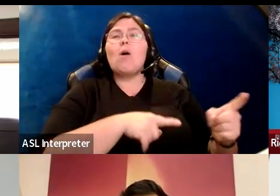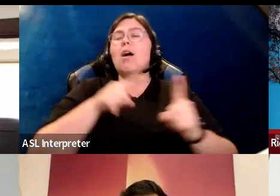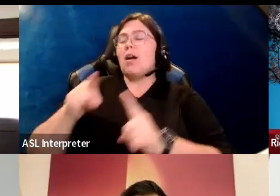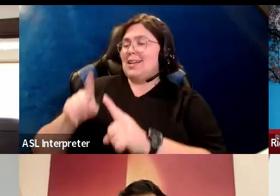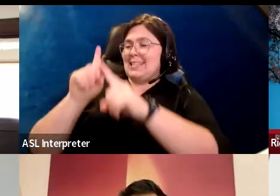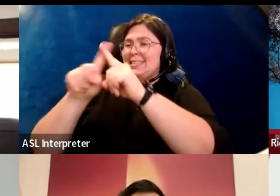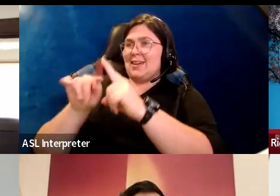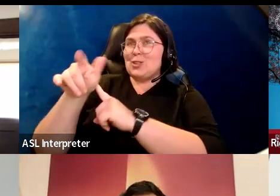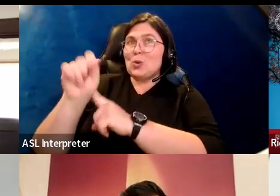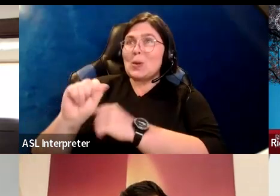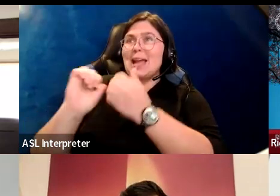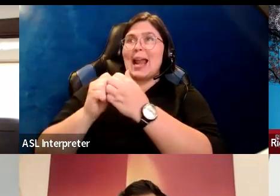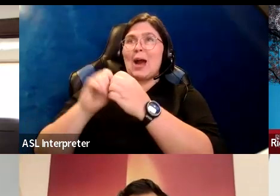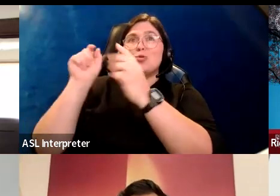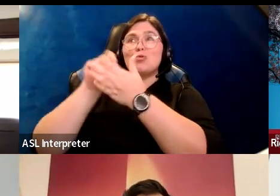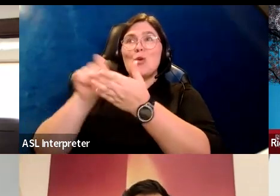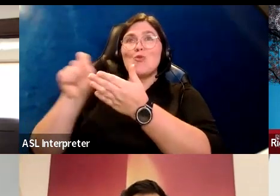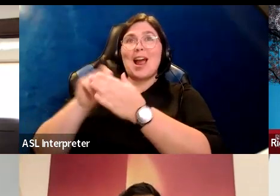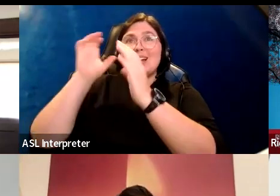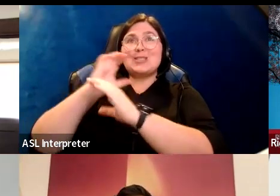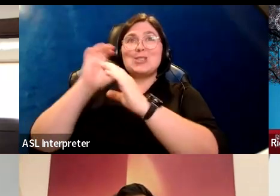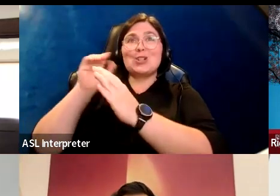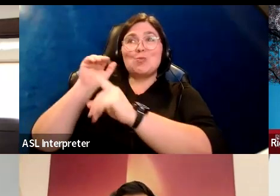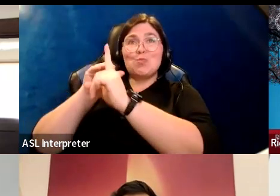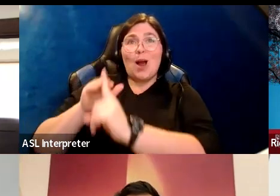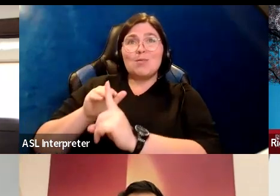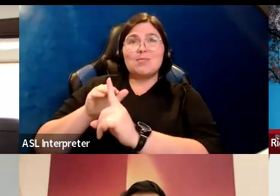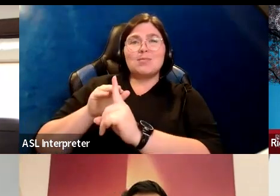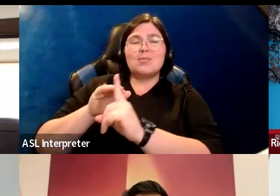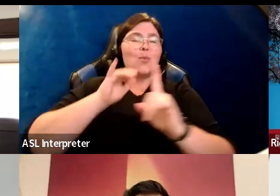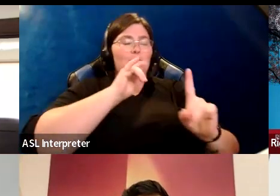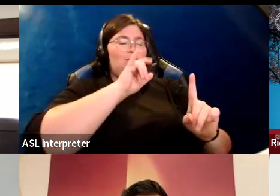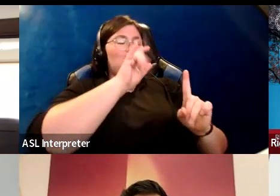a search prompt is very, very analogous to writing a prompt